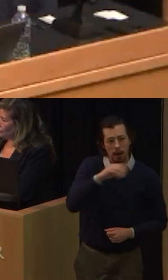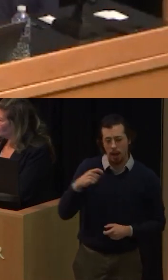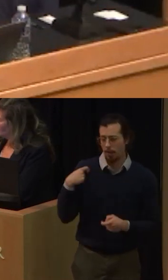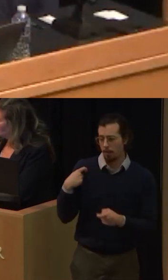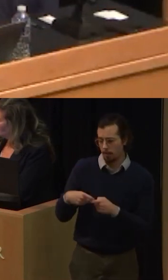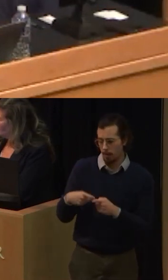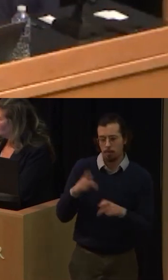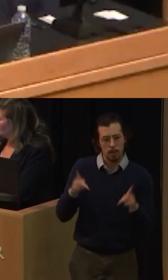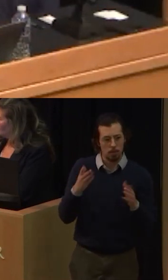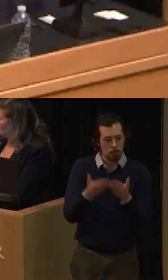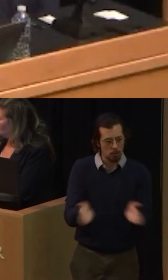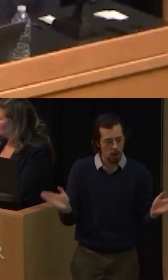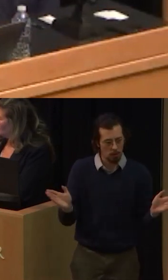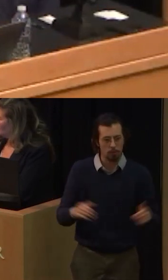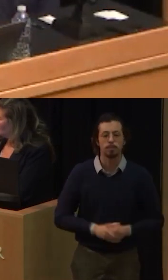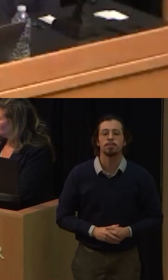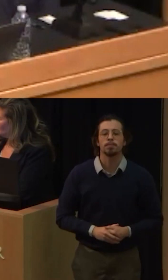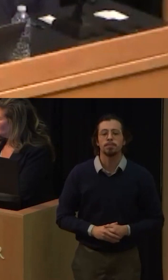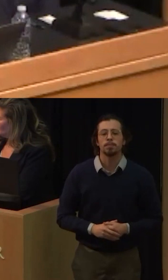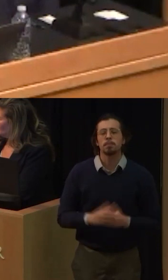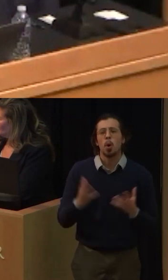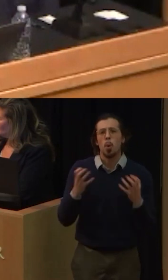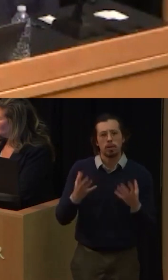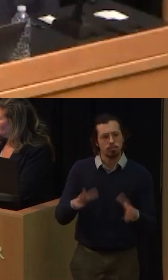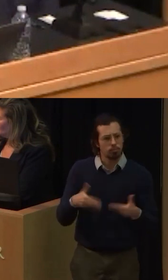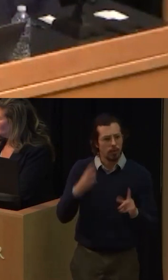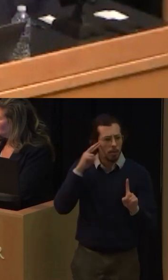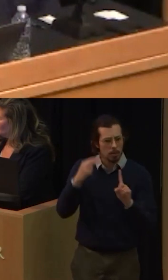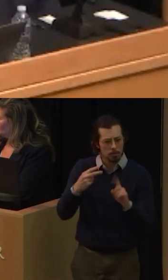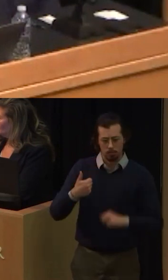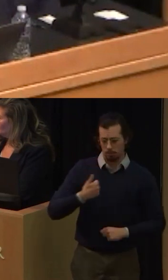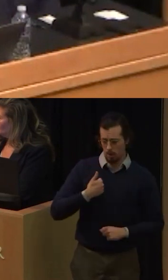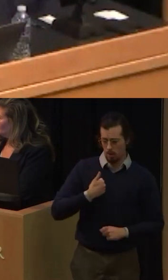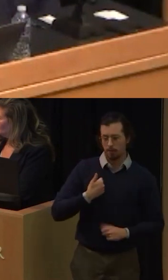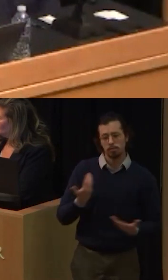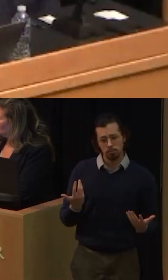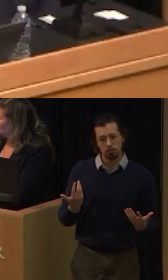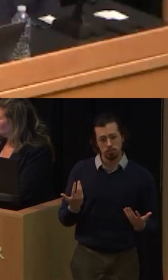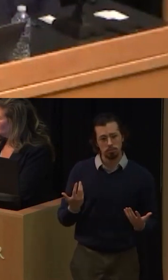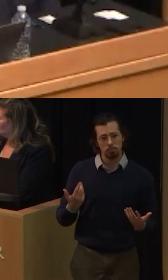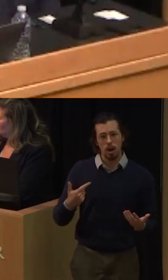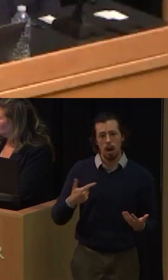I just wanna add a little bit of perspective. You know, I'm, in many ways, a son of the community